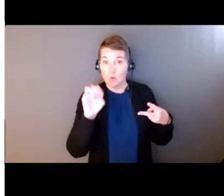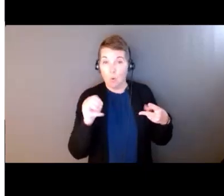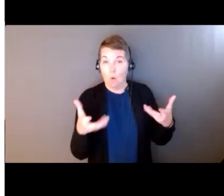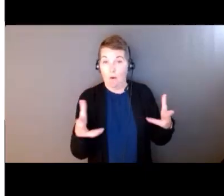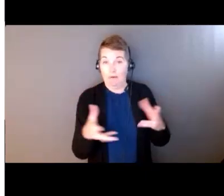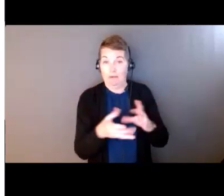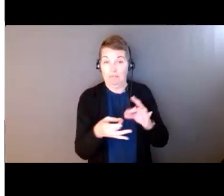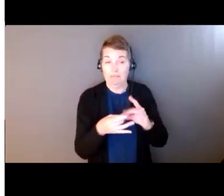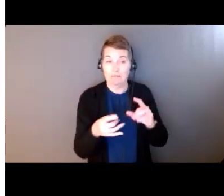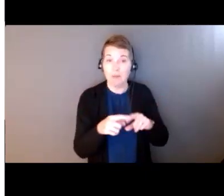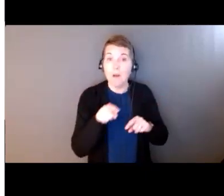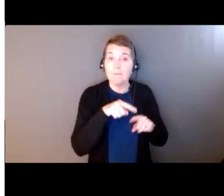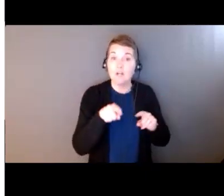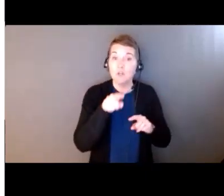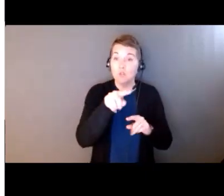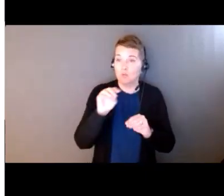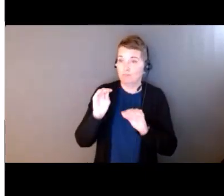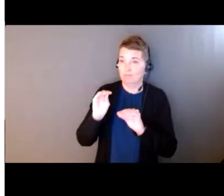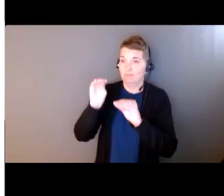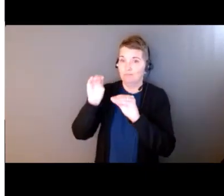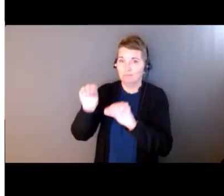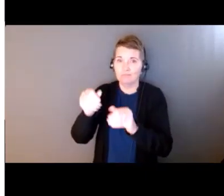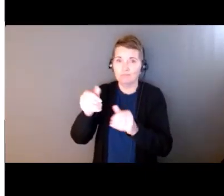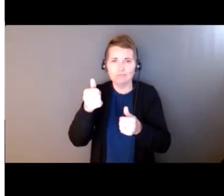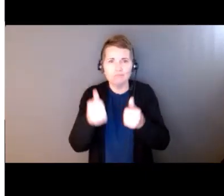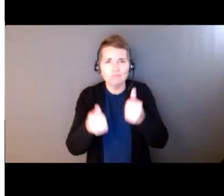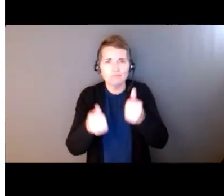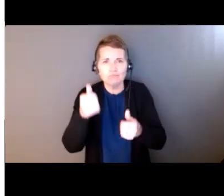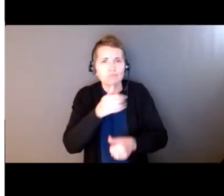designate which of the following options best describes their proposed project.